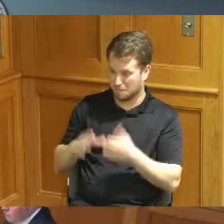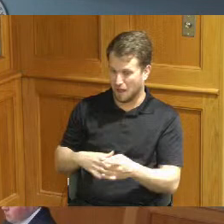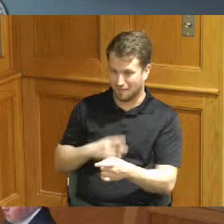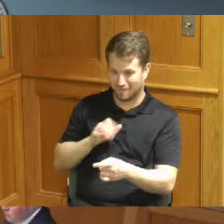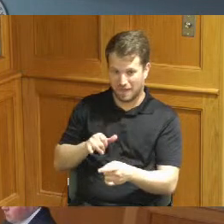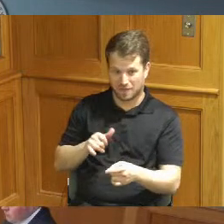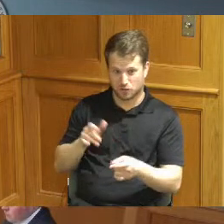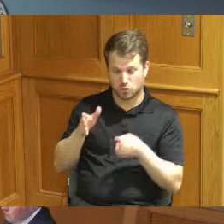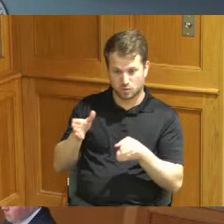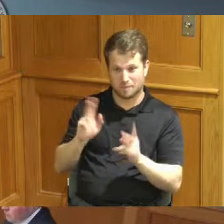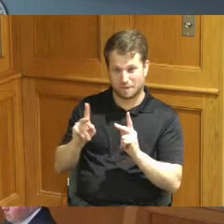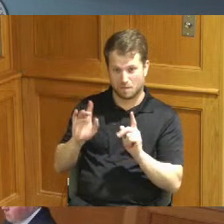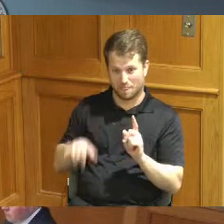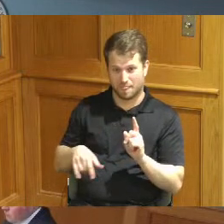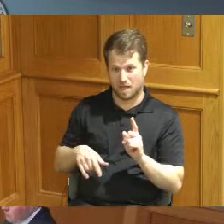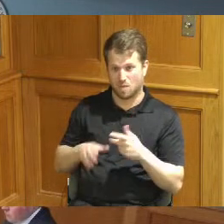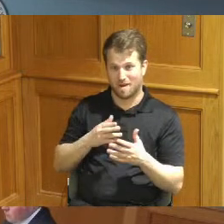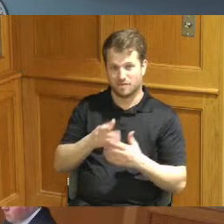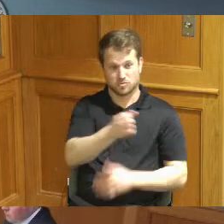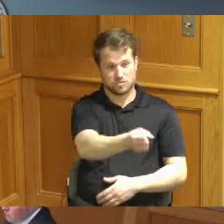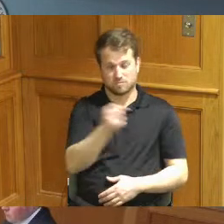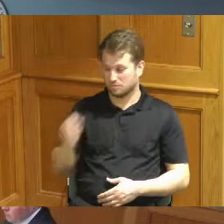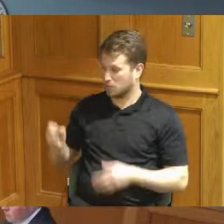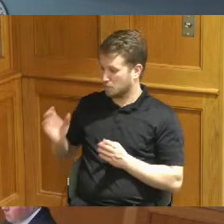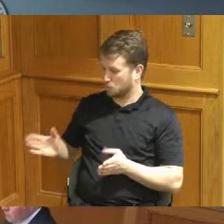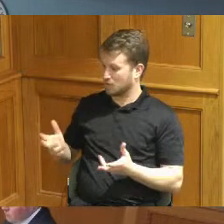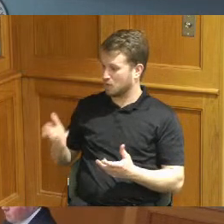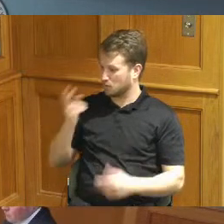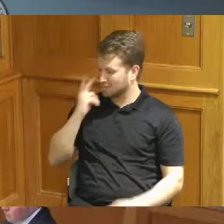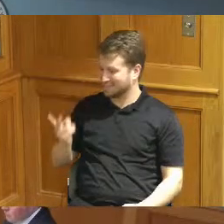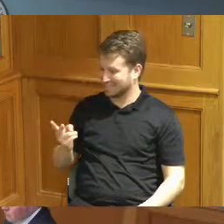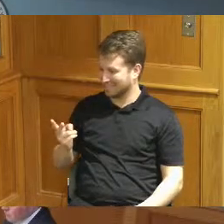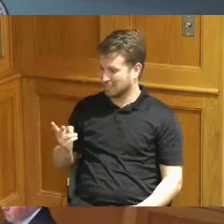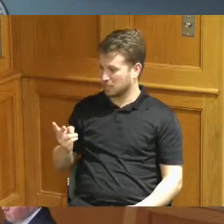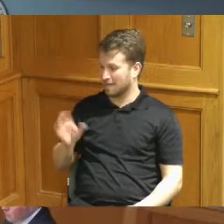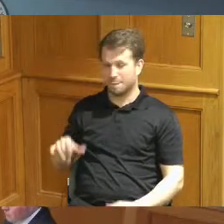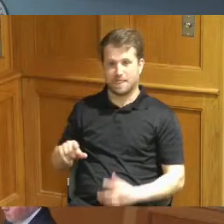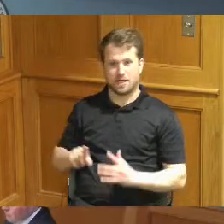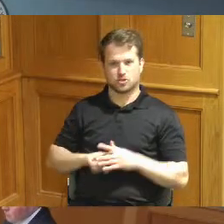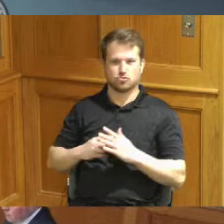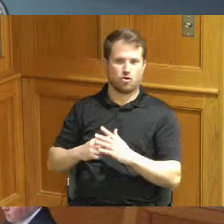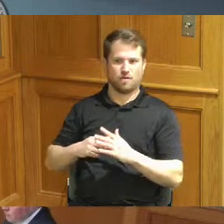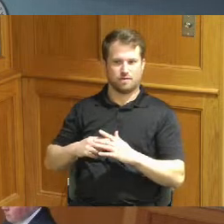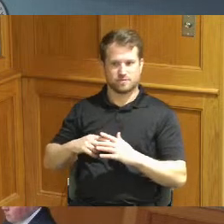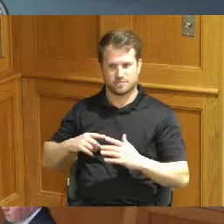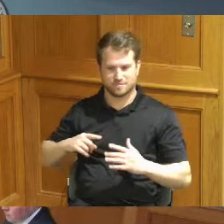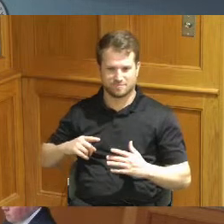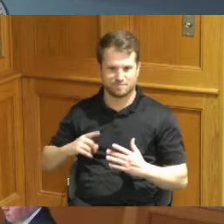doing this put somebody out here I would like to see a pilot I'd like to see the data myself or is